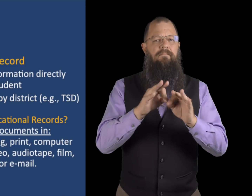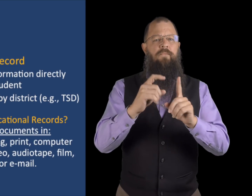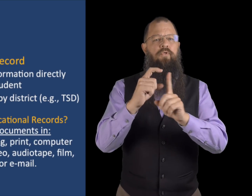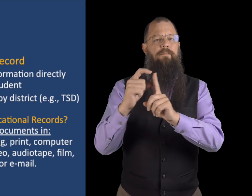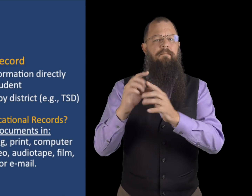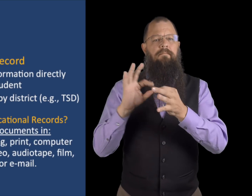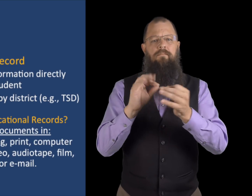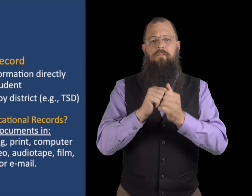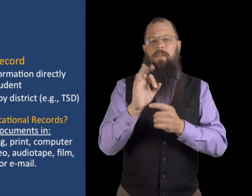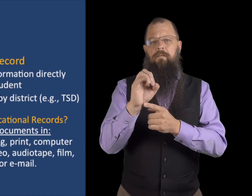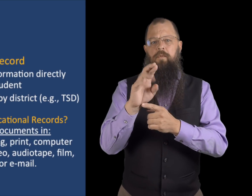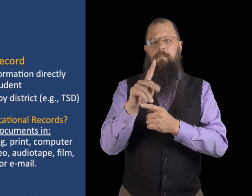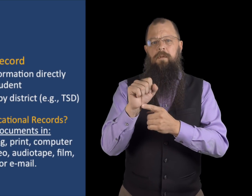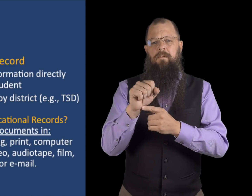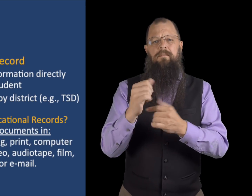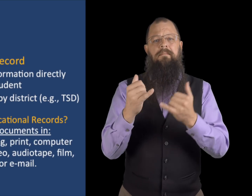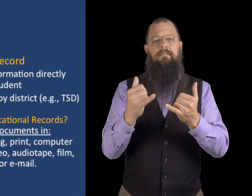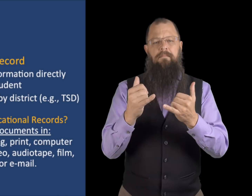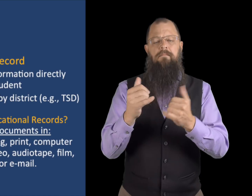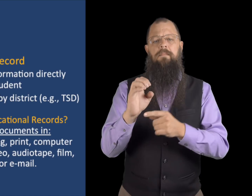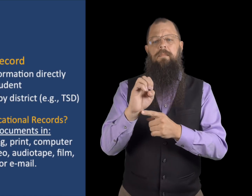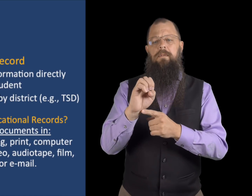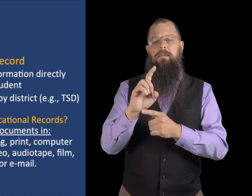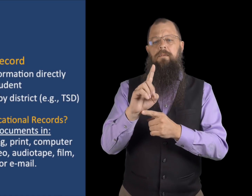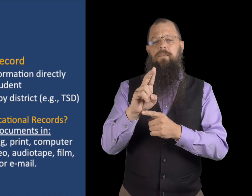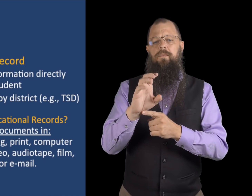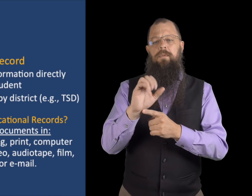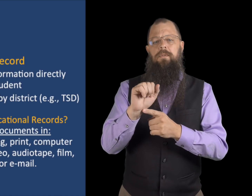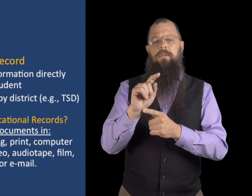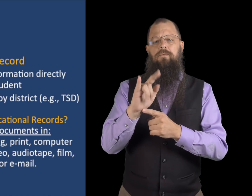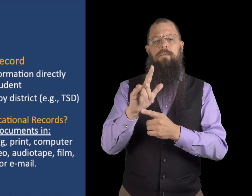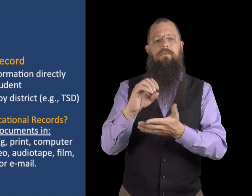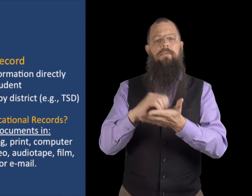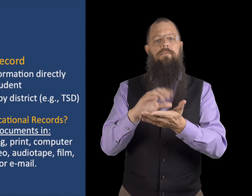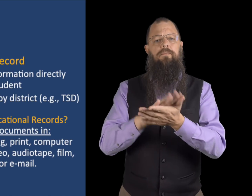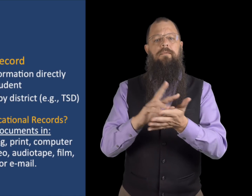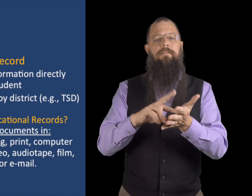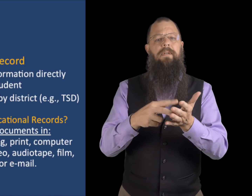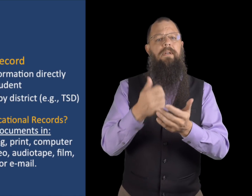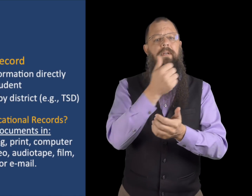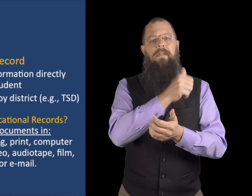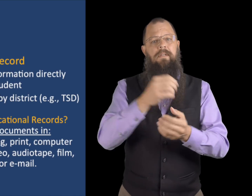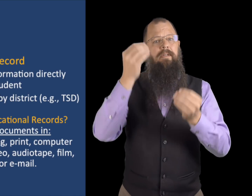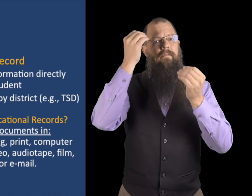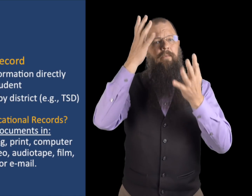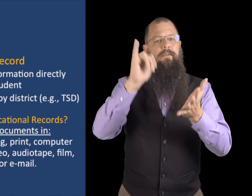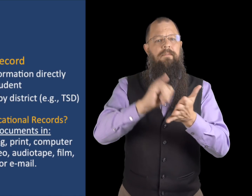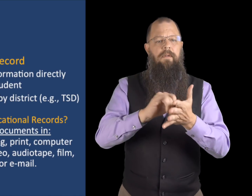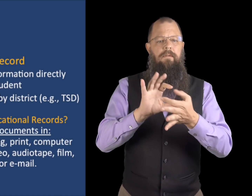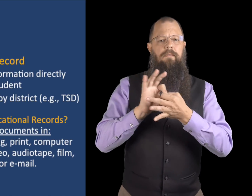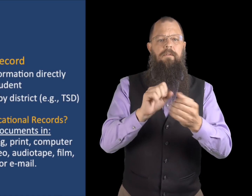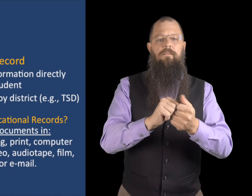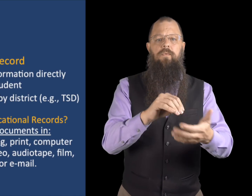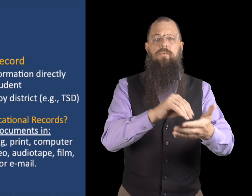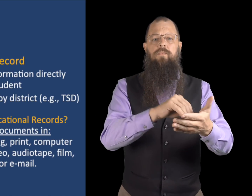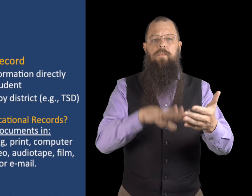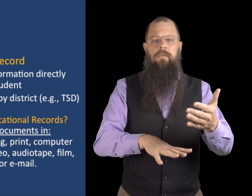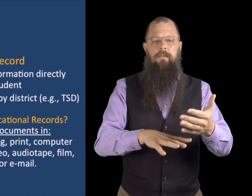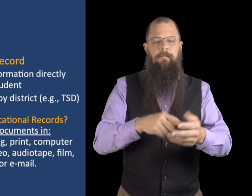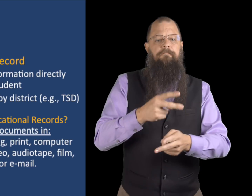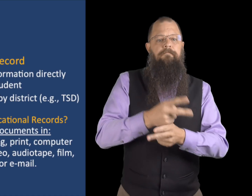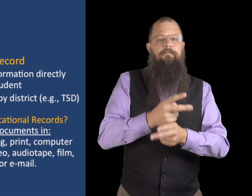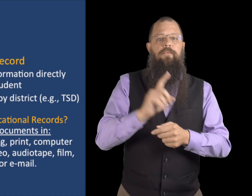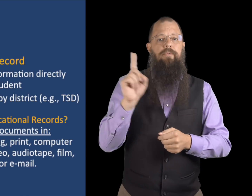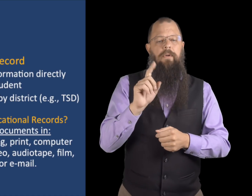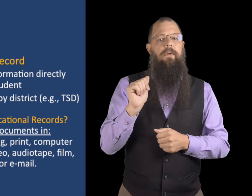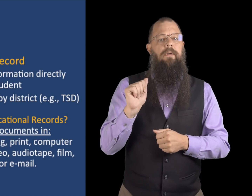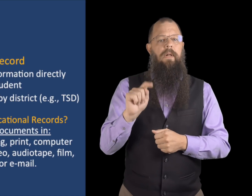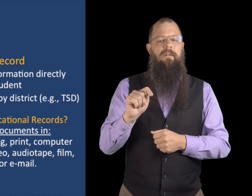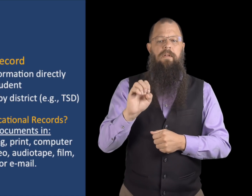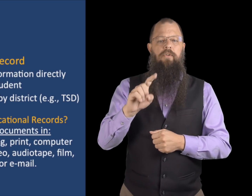And now for some key terminology related to FERPA. An educational record refers to